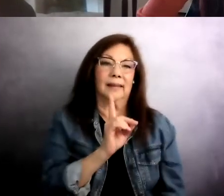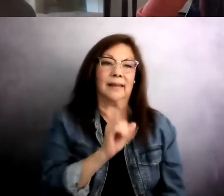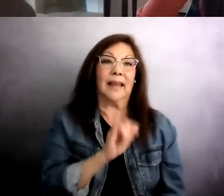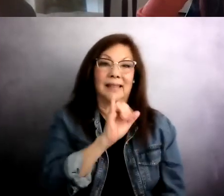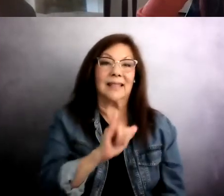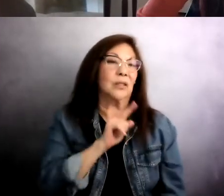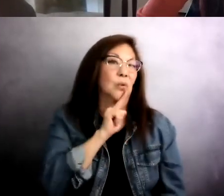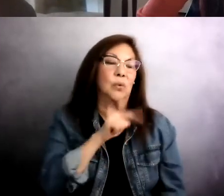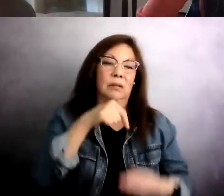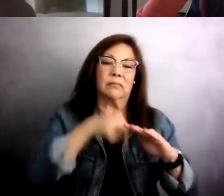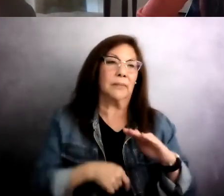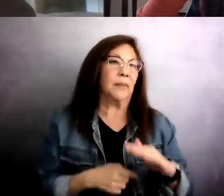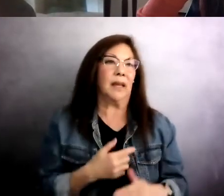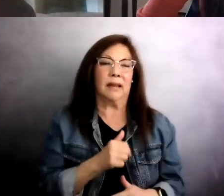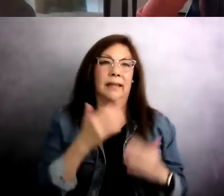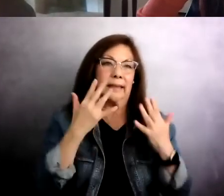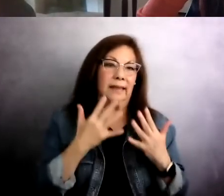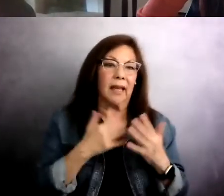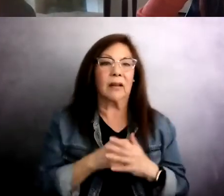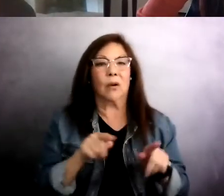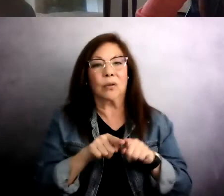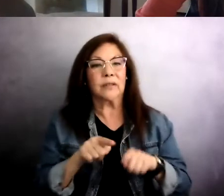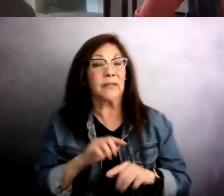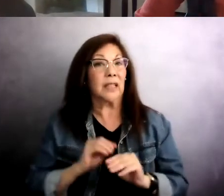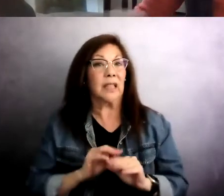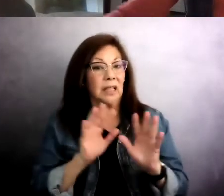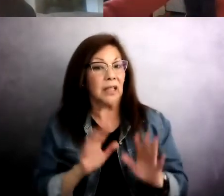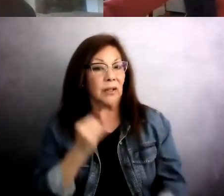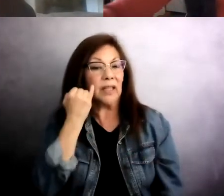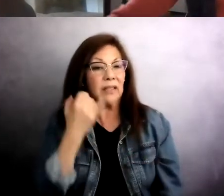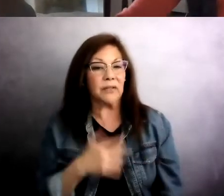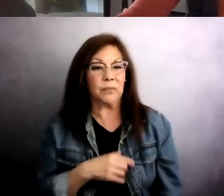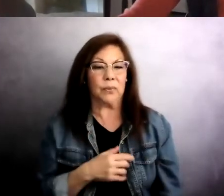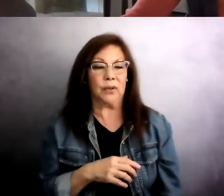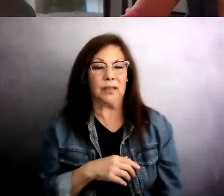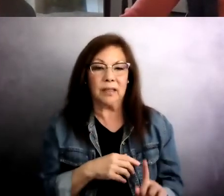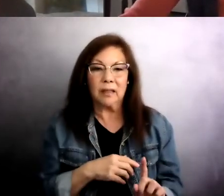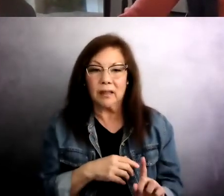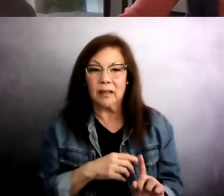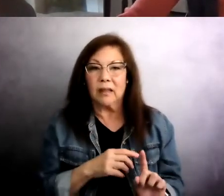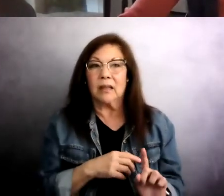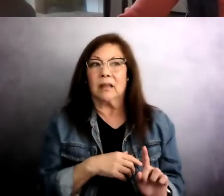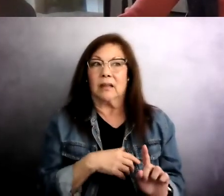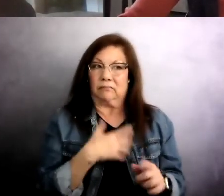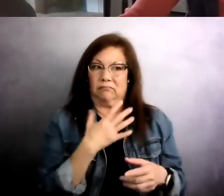it is also clear that she put the will into escaping it, Daisy cut. Daisy has a lot of